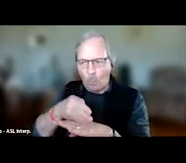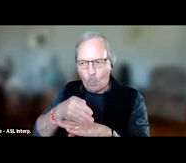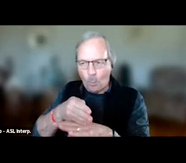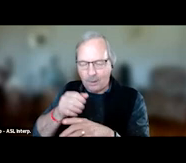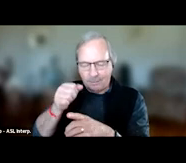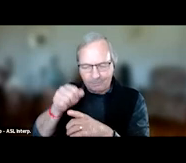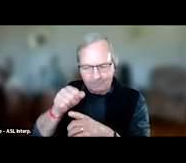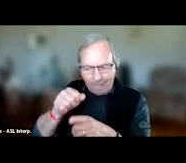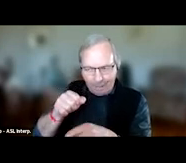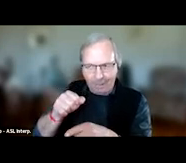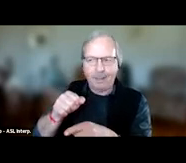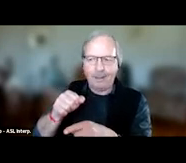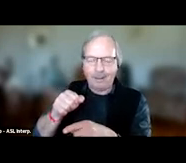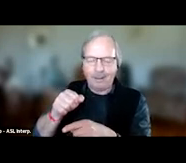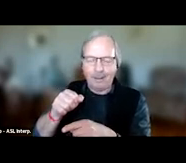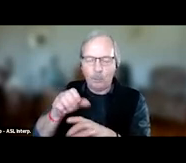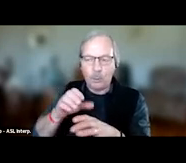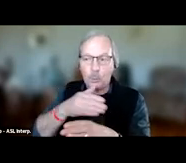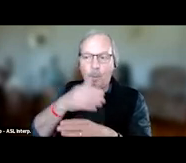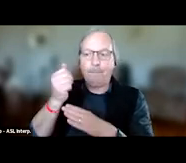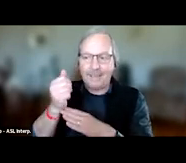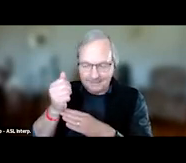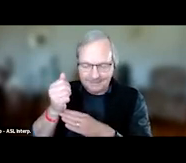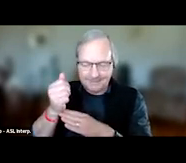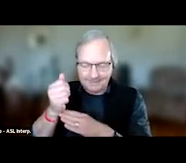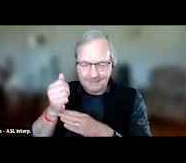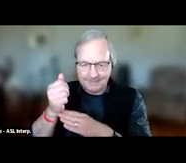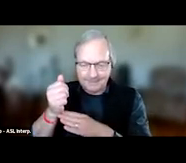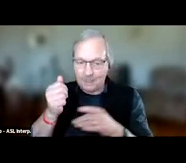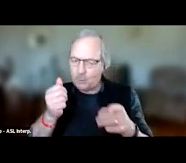is the wood and we're gonna do our best, and you're gonna do great.